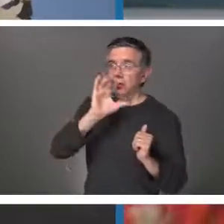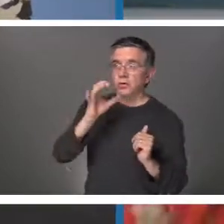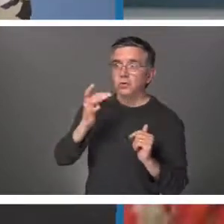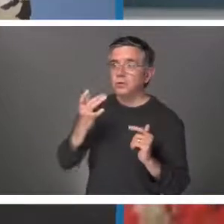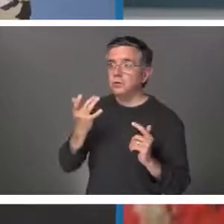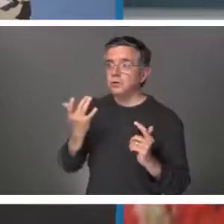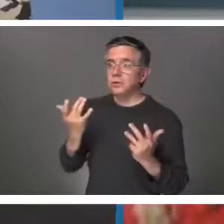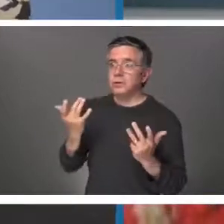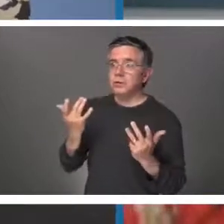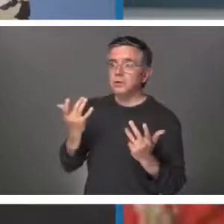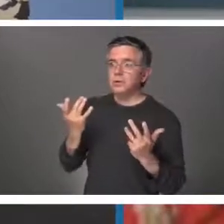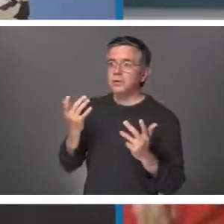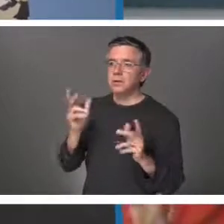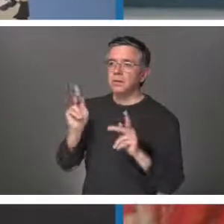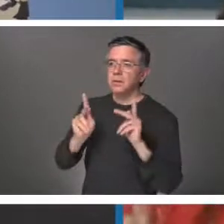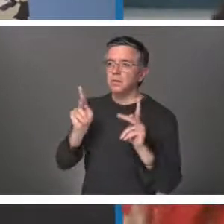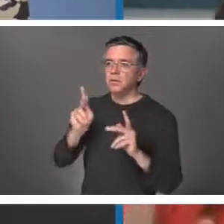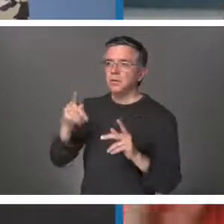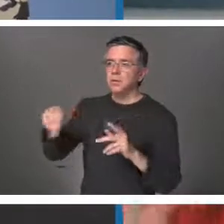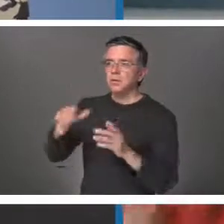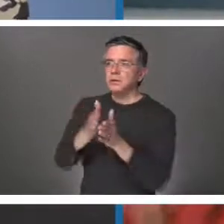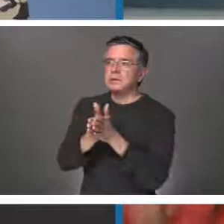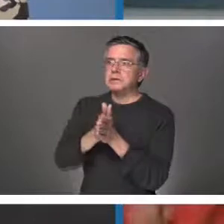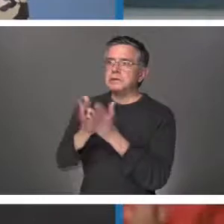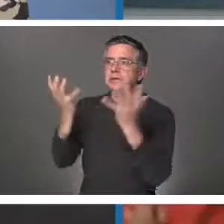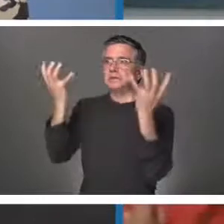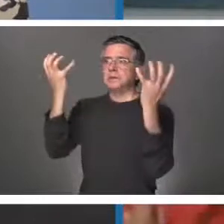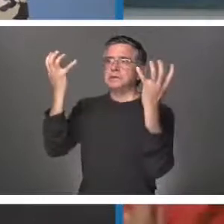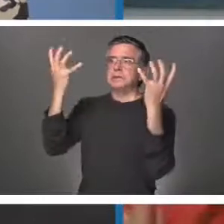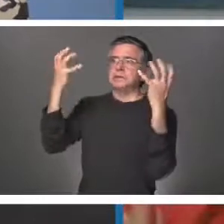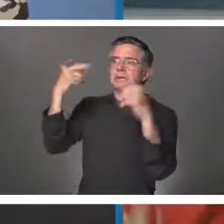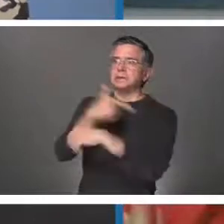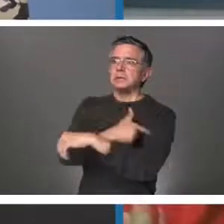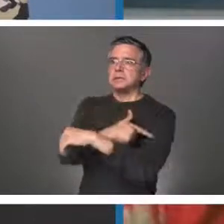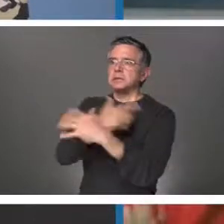Like those folks that were knocking down the door ready to get a shot in their arm,